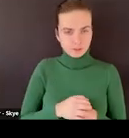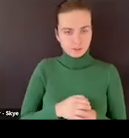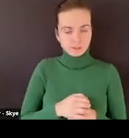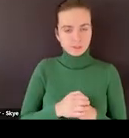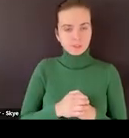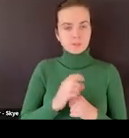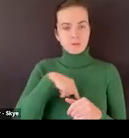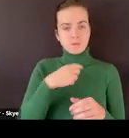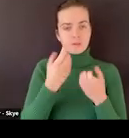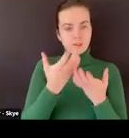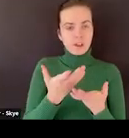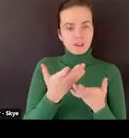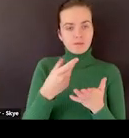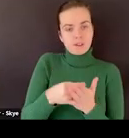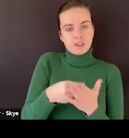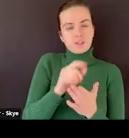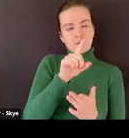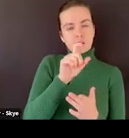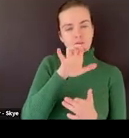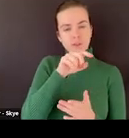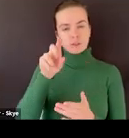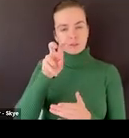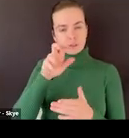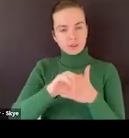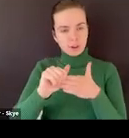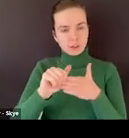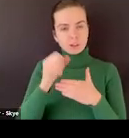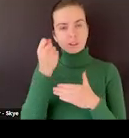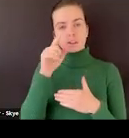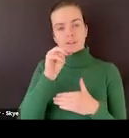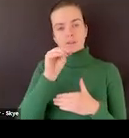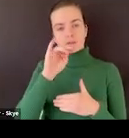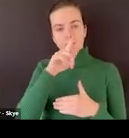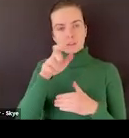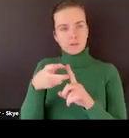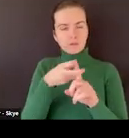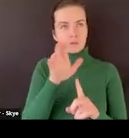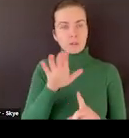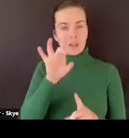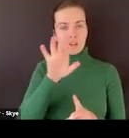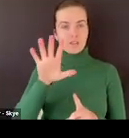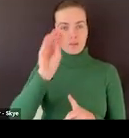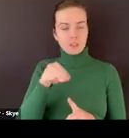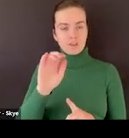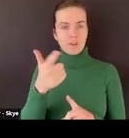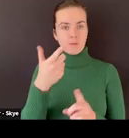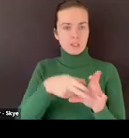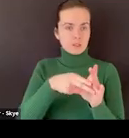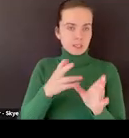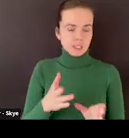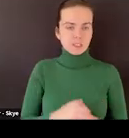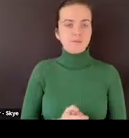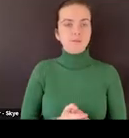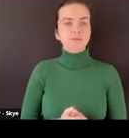an incentive of $150 to $200. Michelle recruited at least 85% of all participants. And this is, I'm